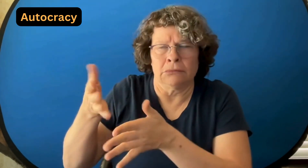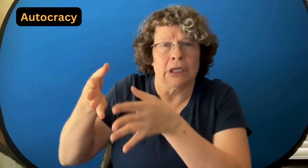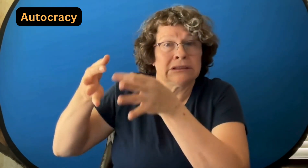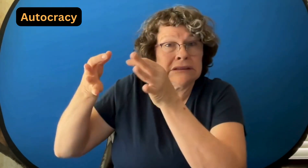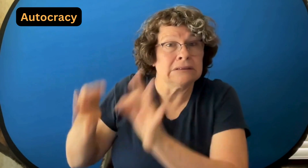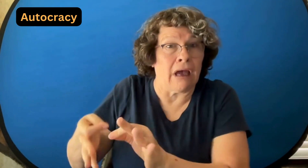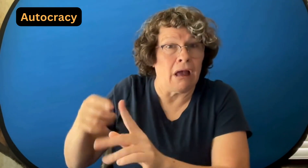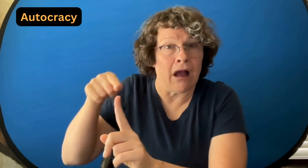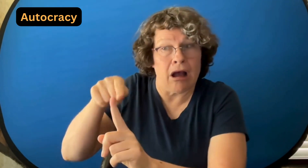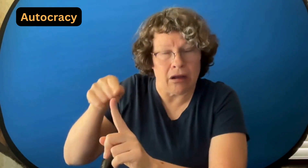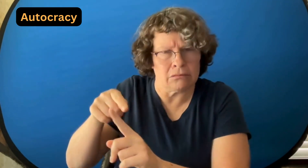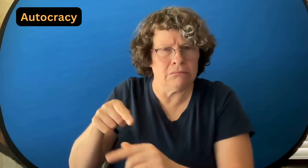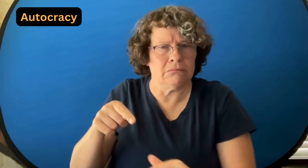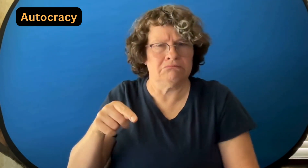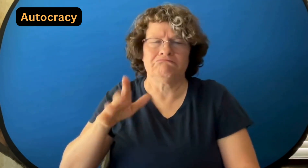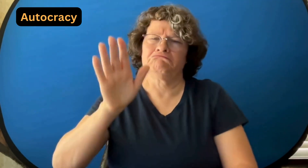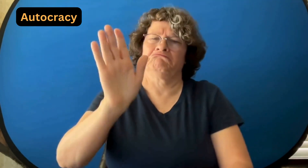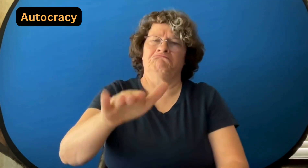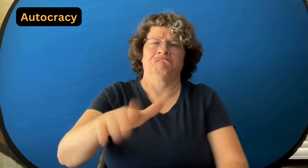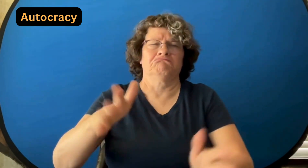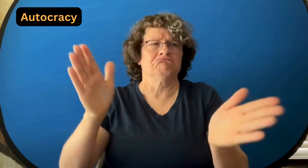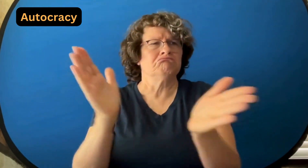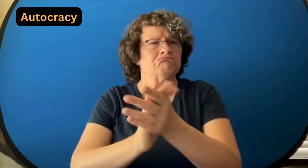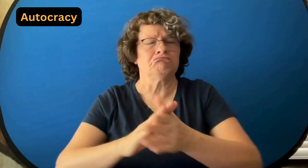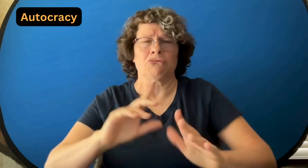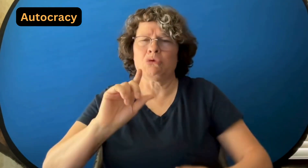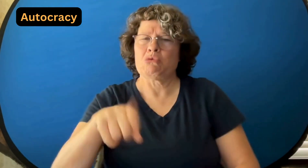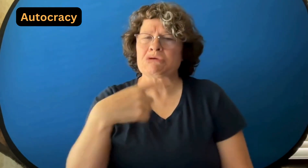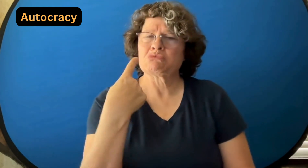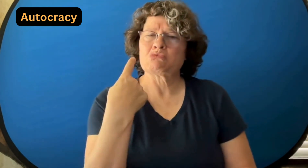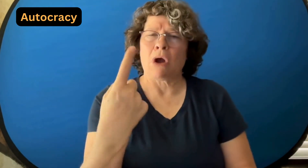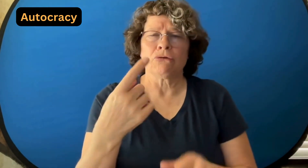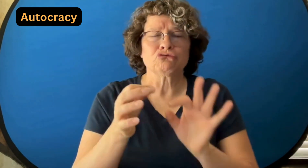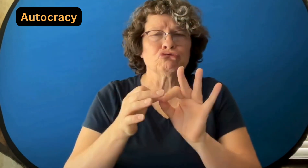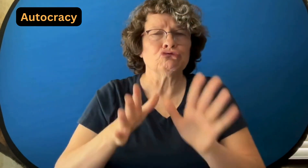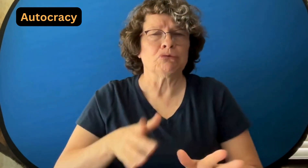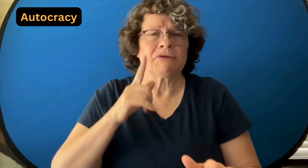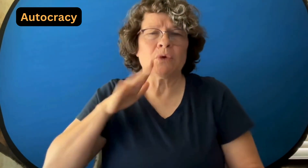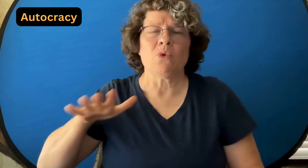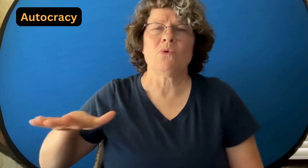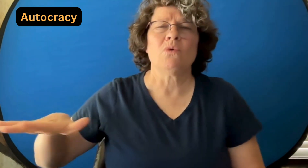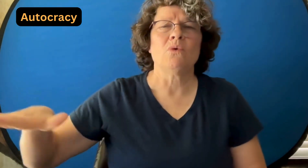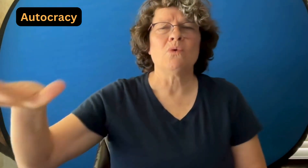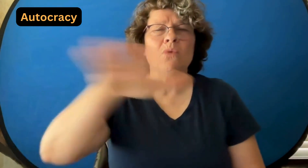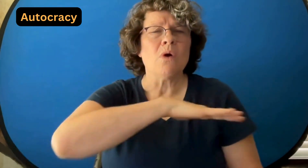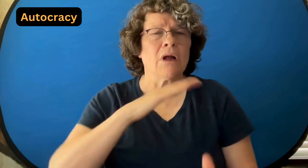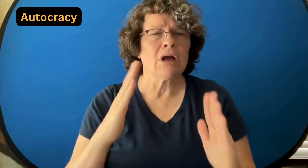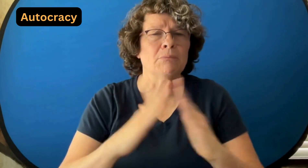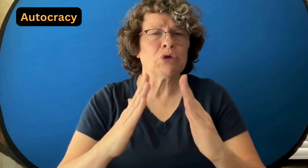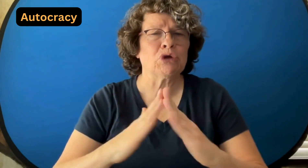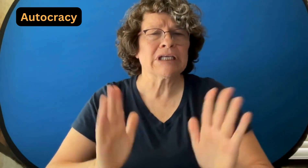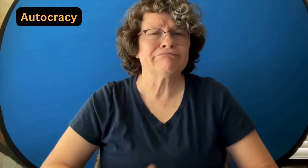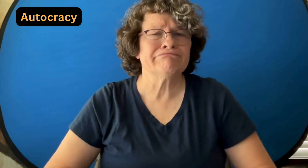decides that there will be only ONE interpreter for an entire community,